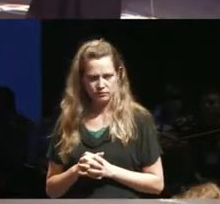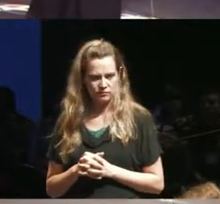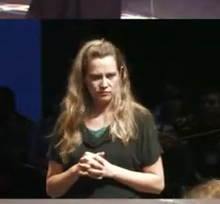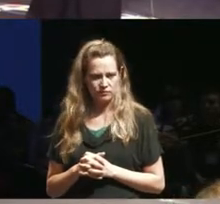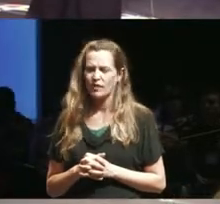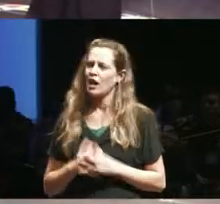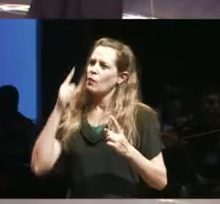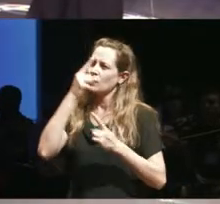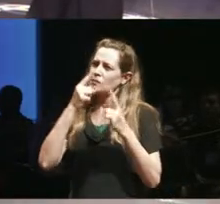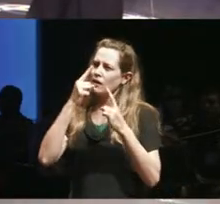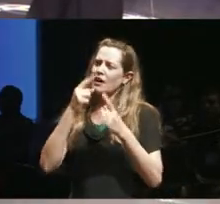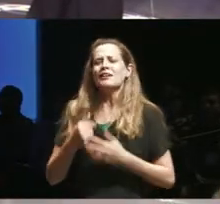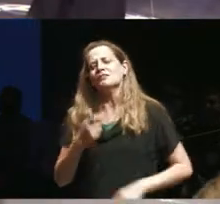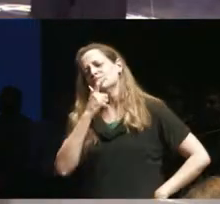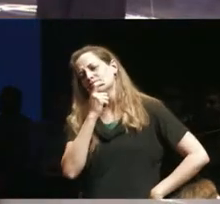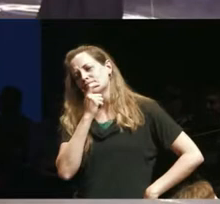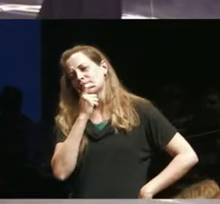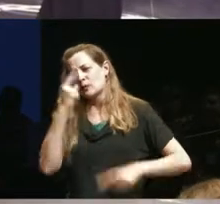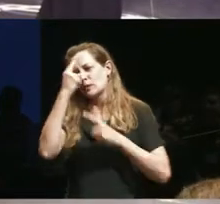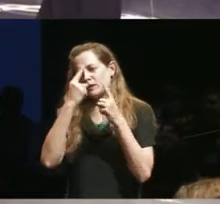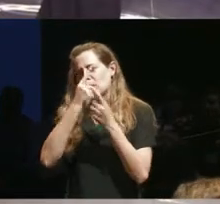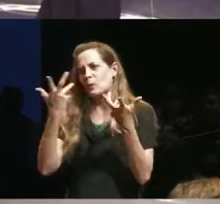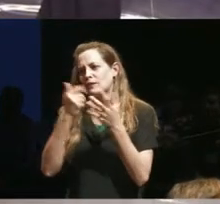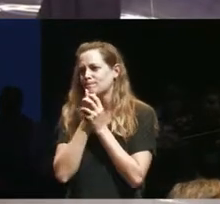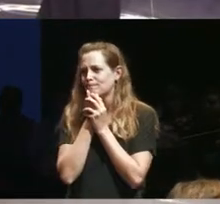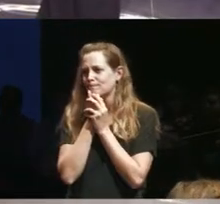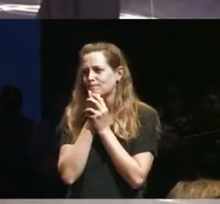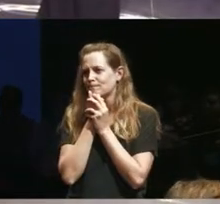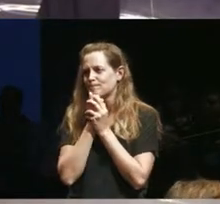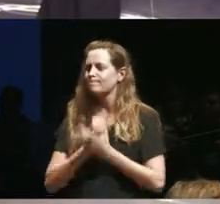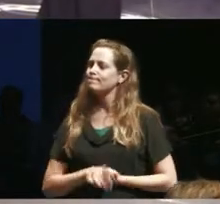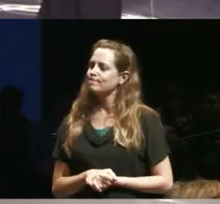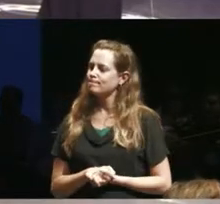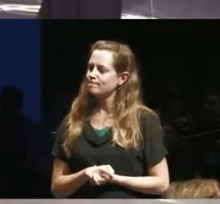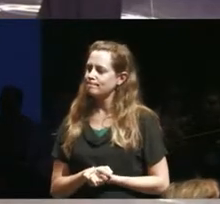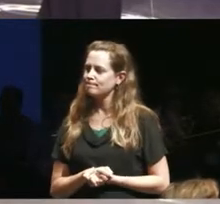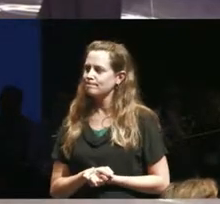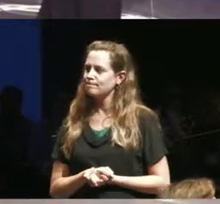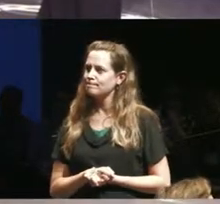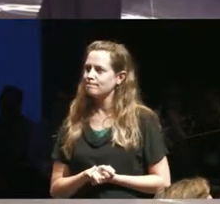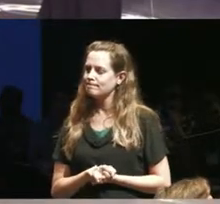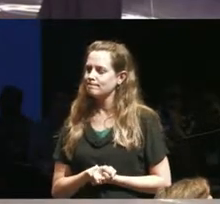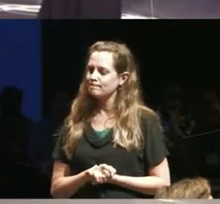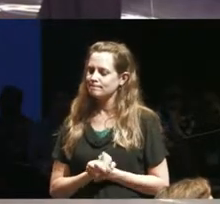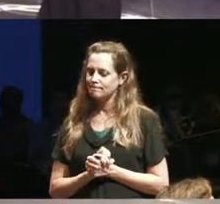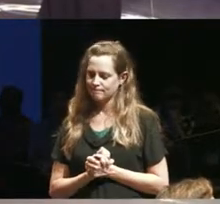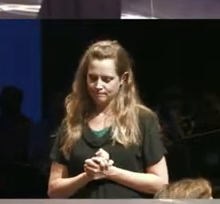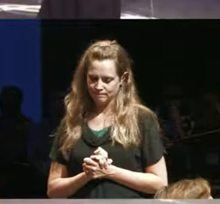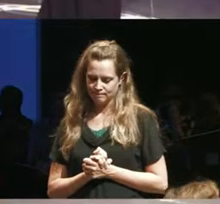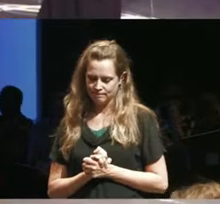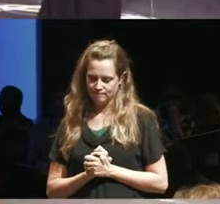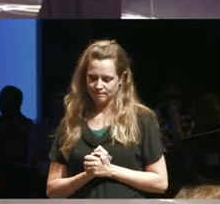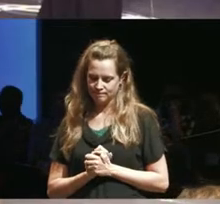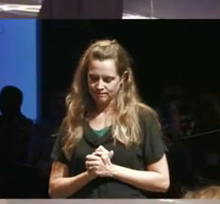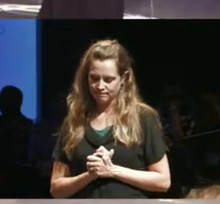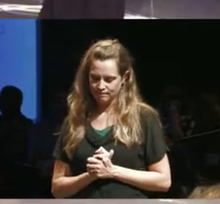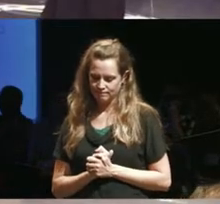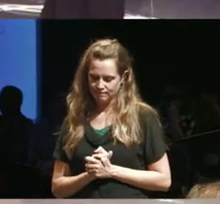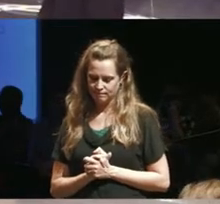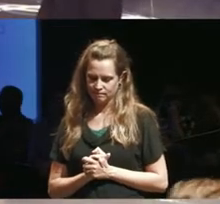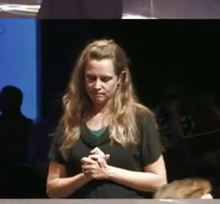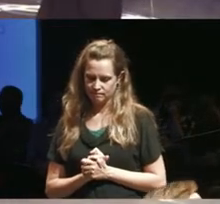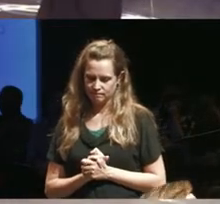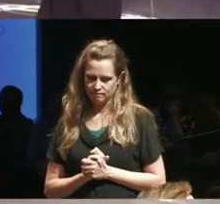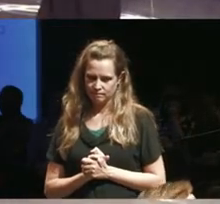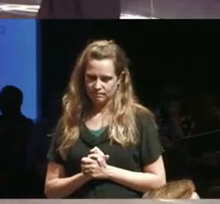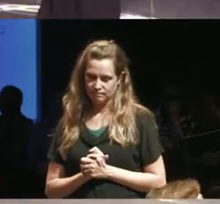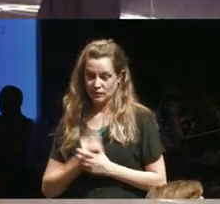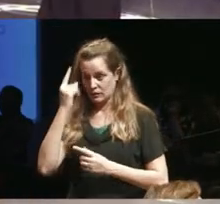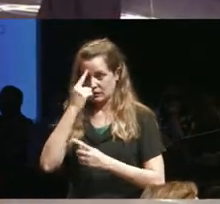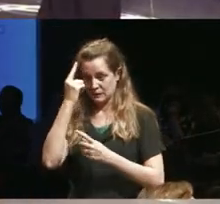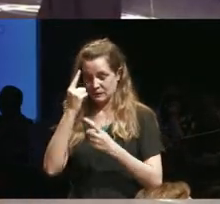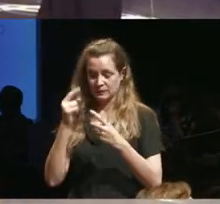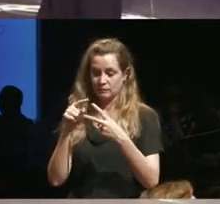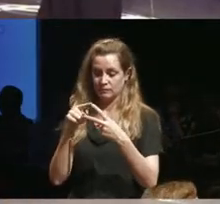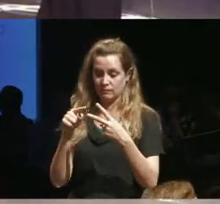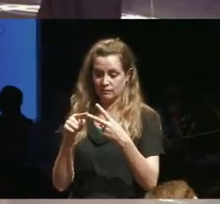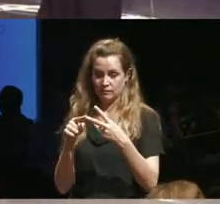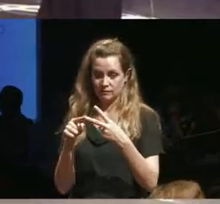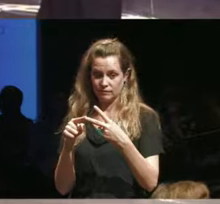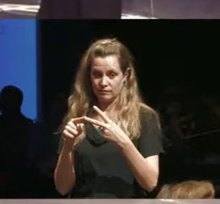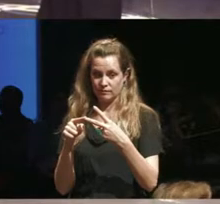wandering about I'm wondering about two things and I think it is central to